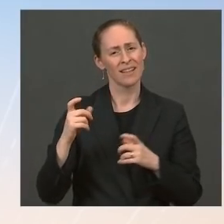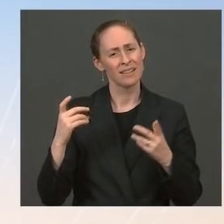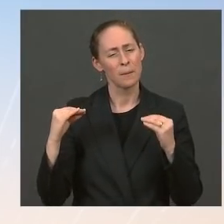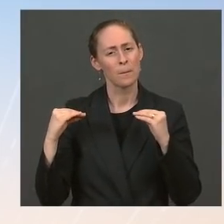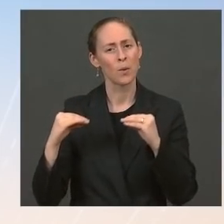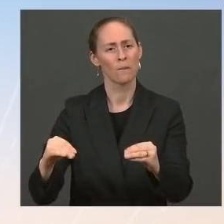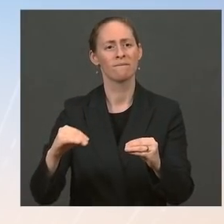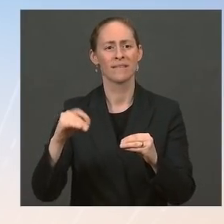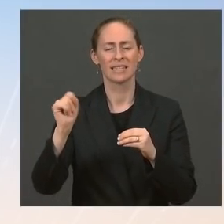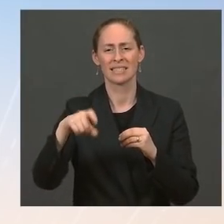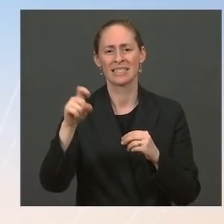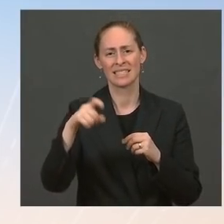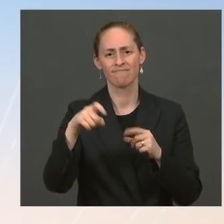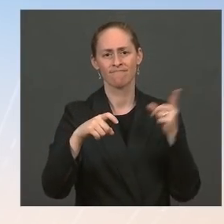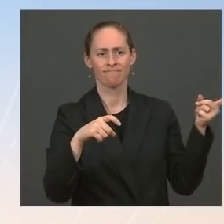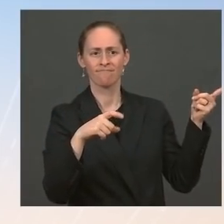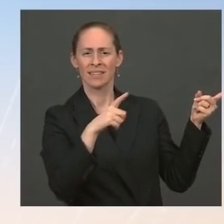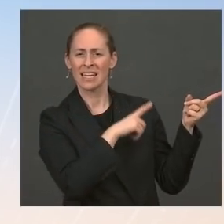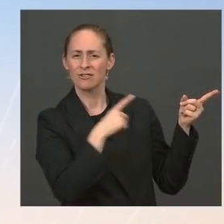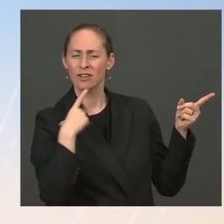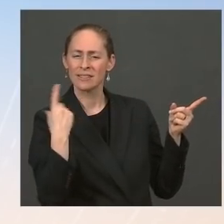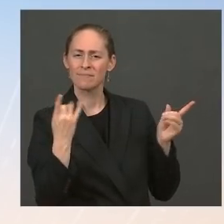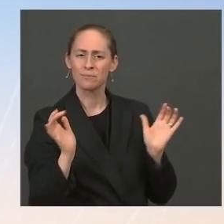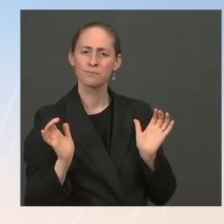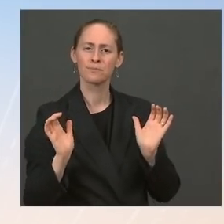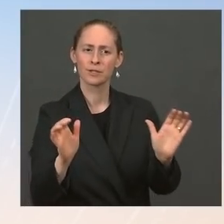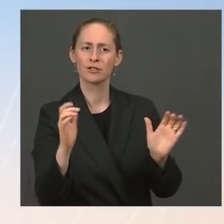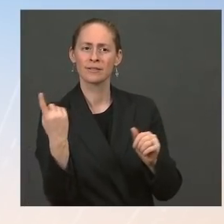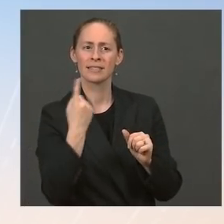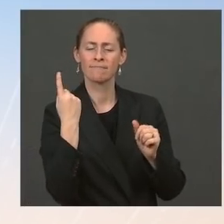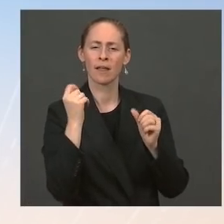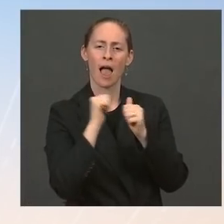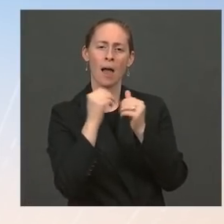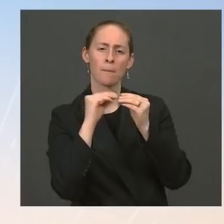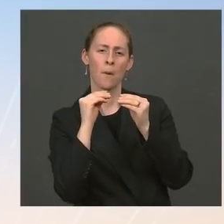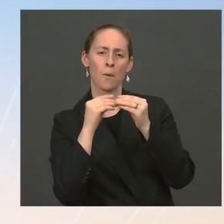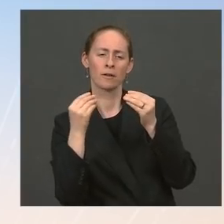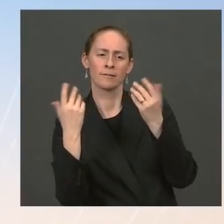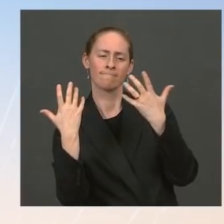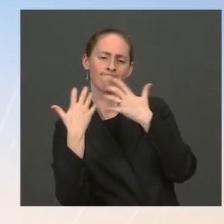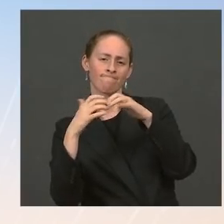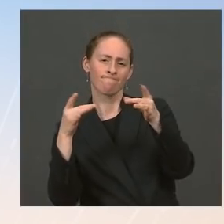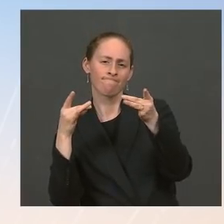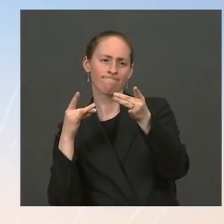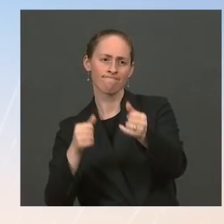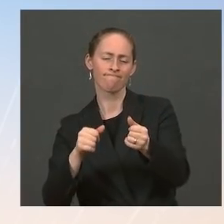He has effectively and efficiently done that to date. And one of the challenges here -- the big challenge